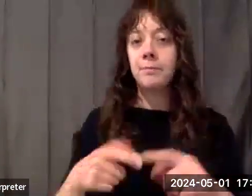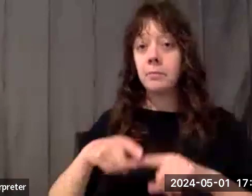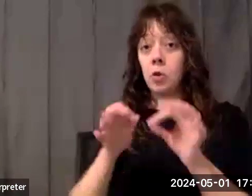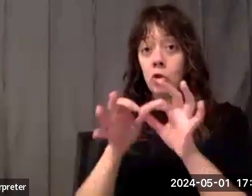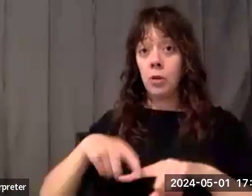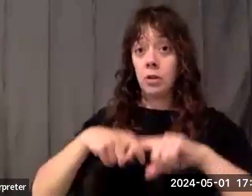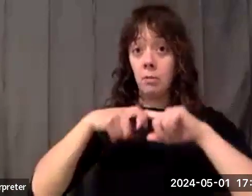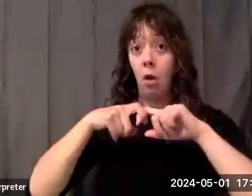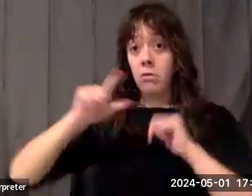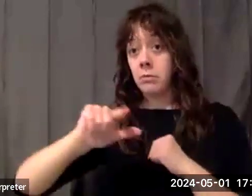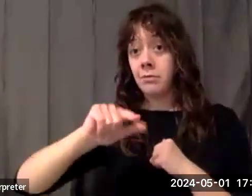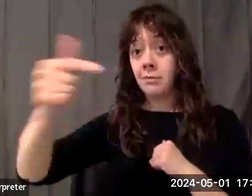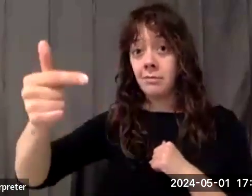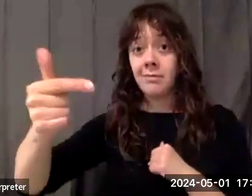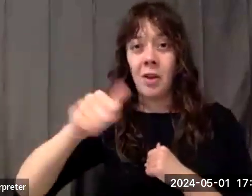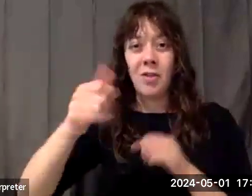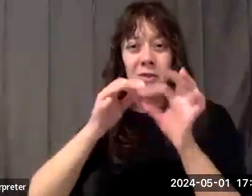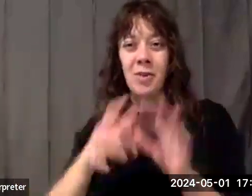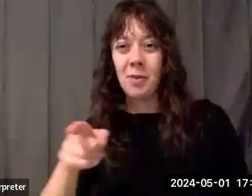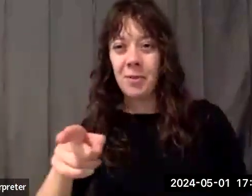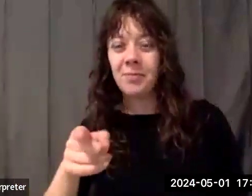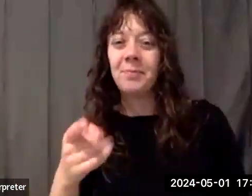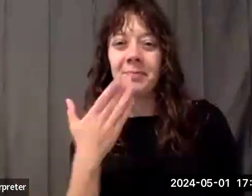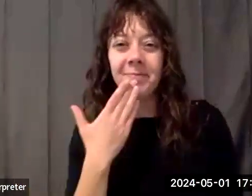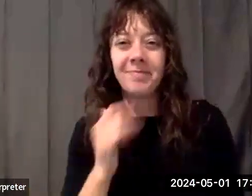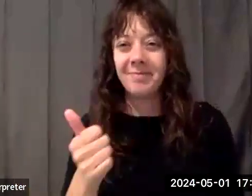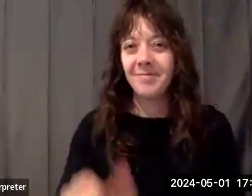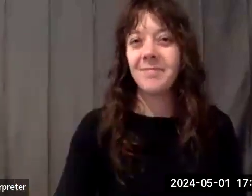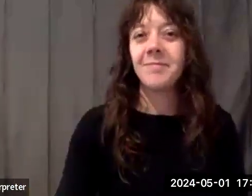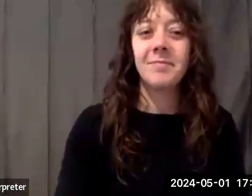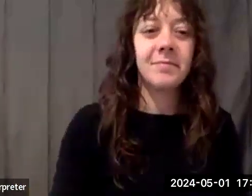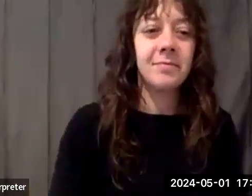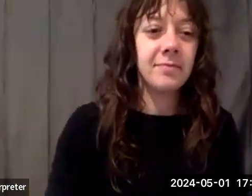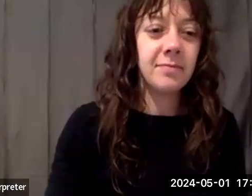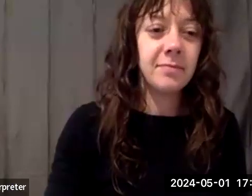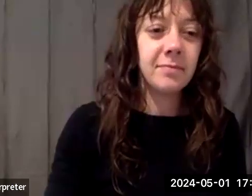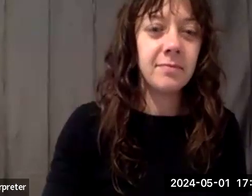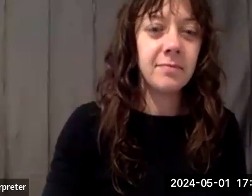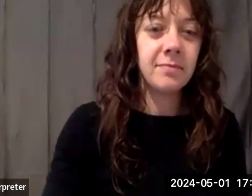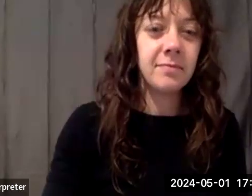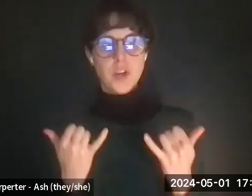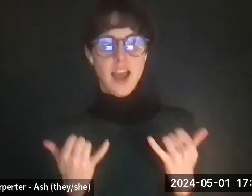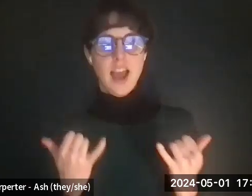So where are we today? So we had teams that transitioned March one, April one,